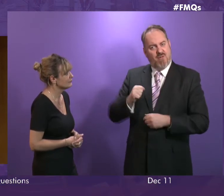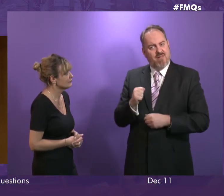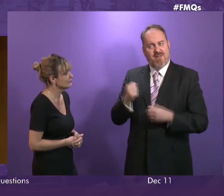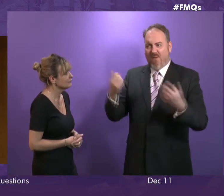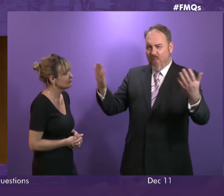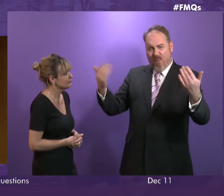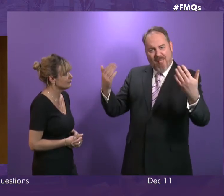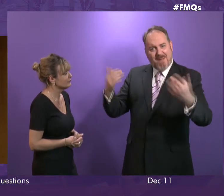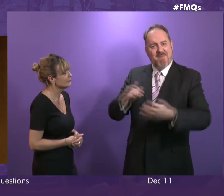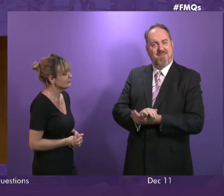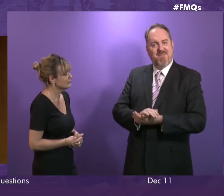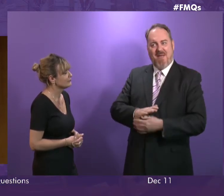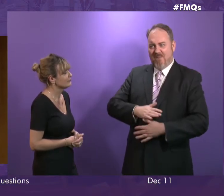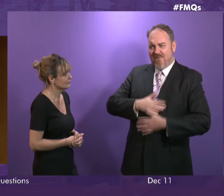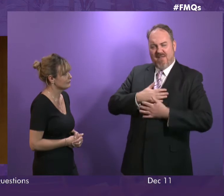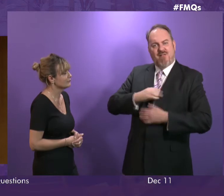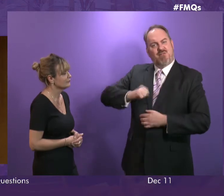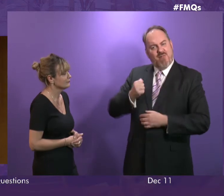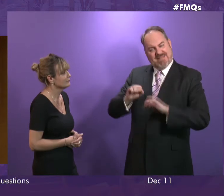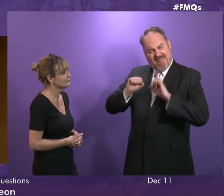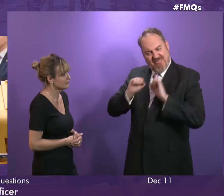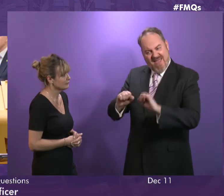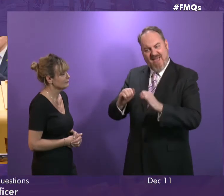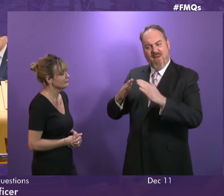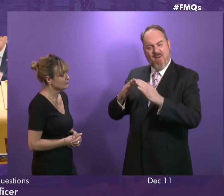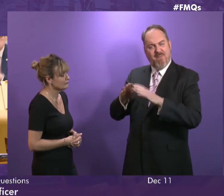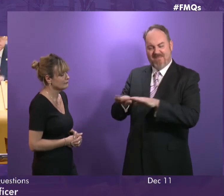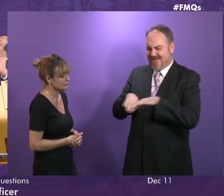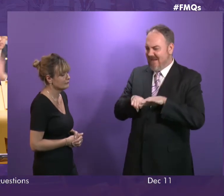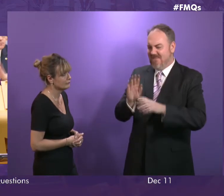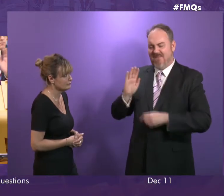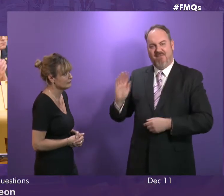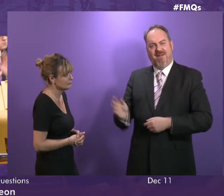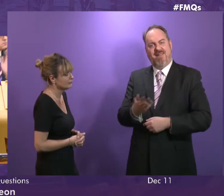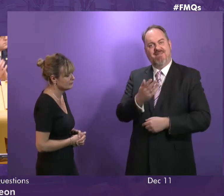to feel that Scotland is their home?